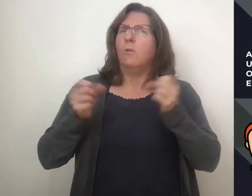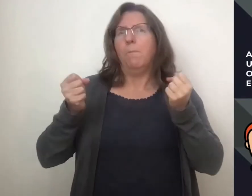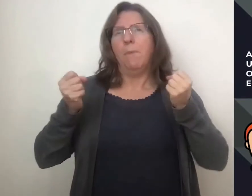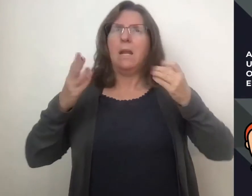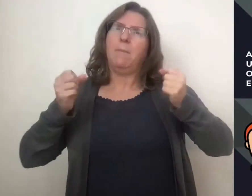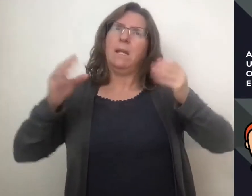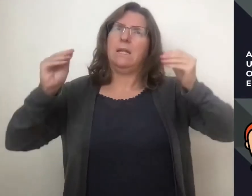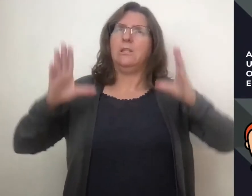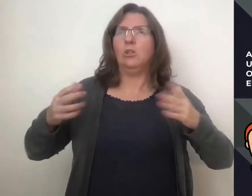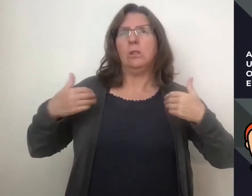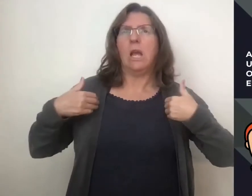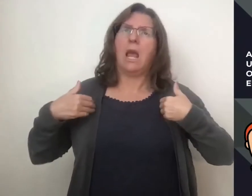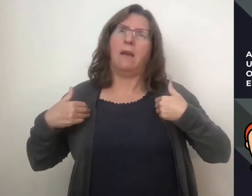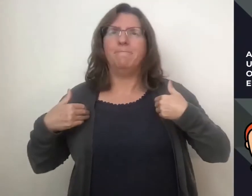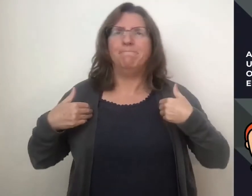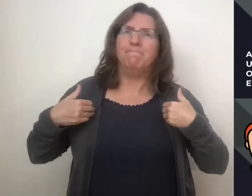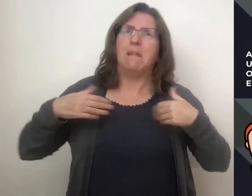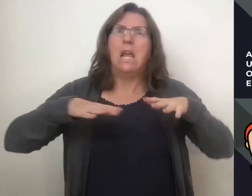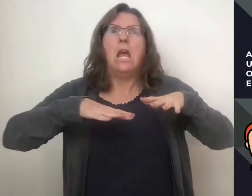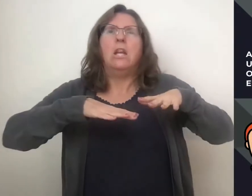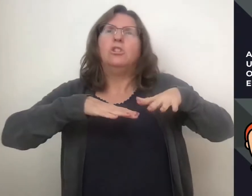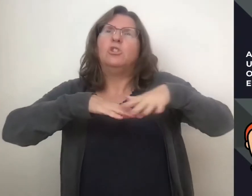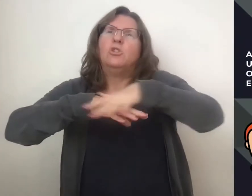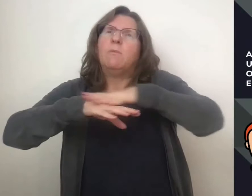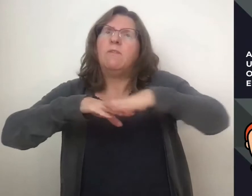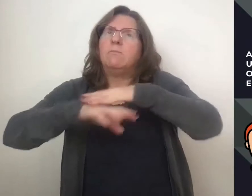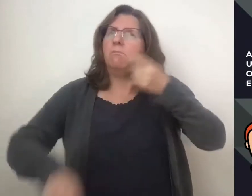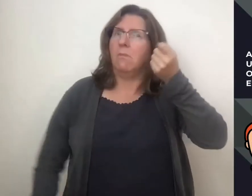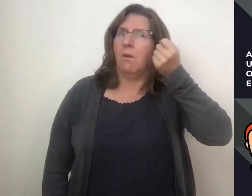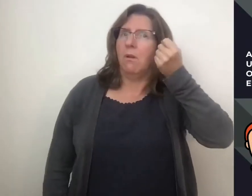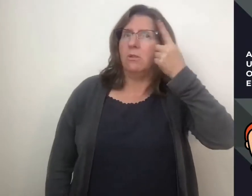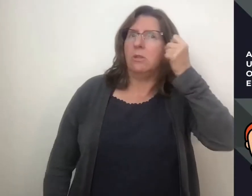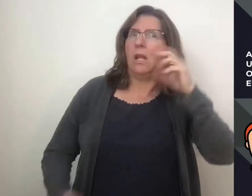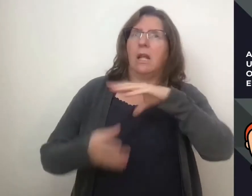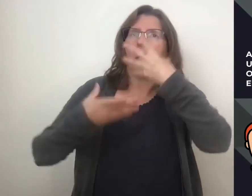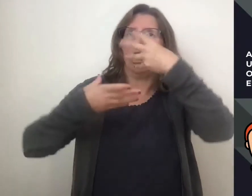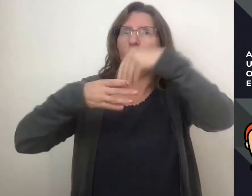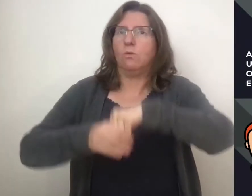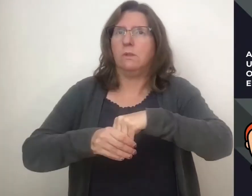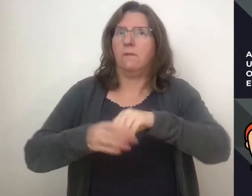Too many teachers have a very superficial understanding of inclusive education.